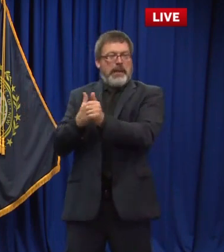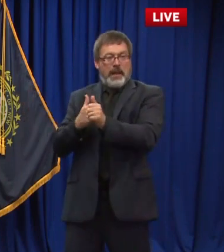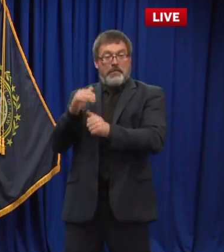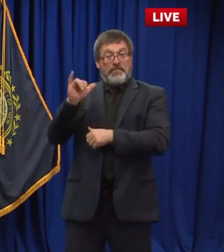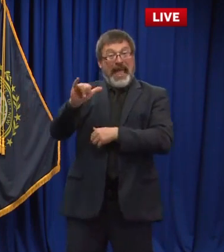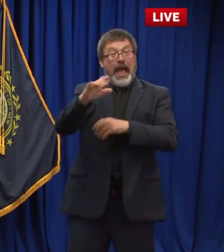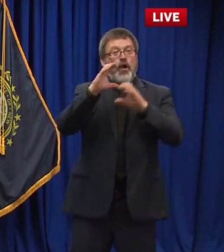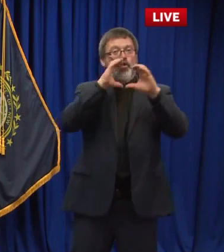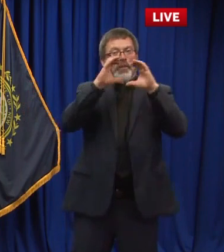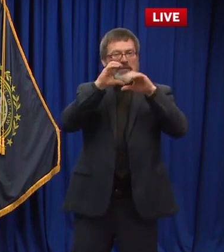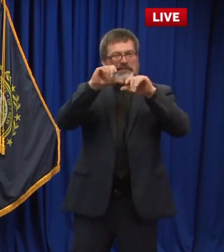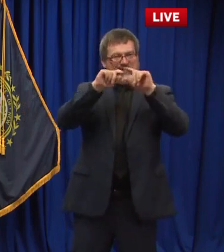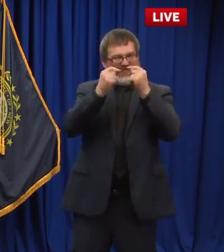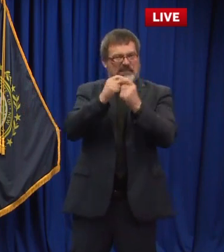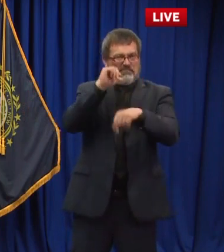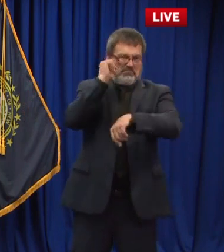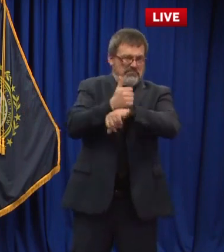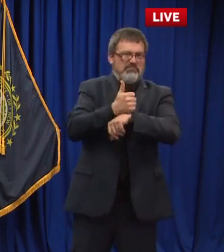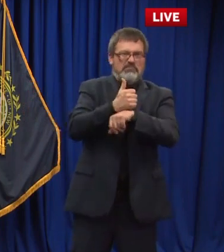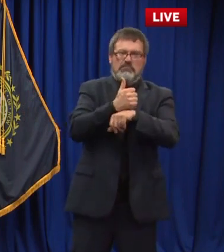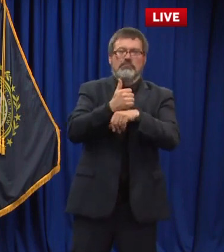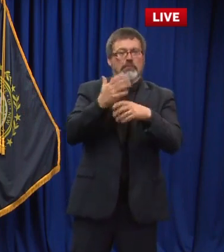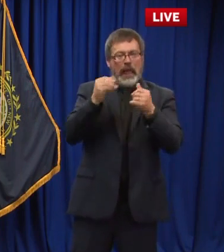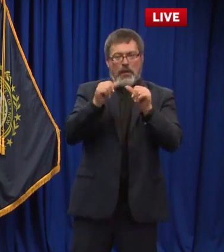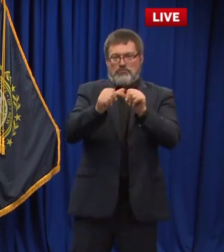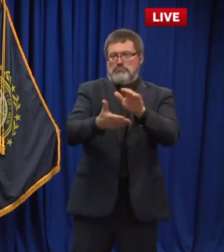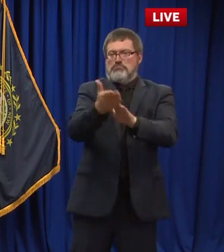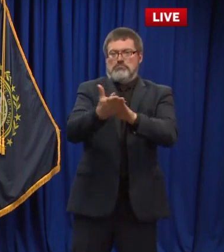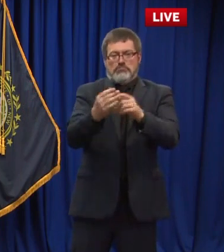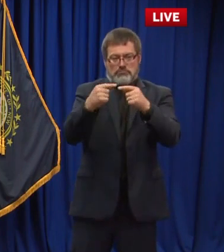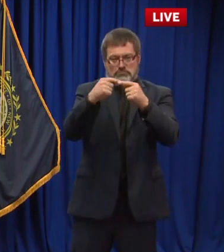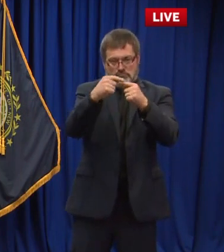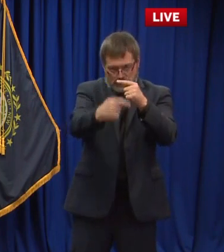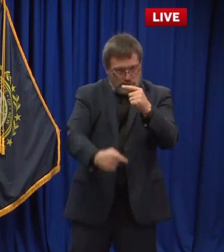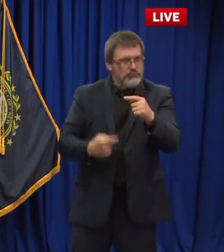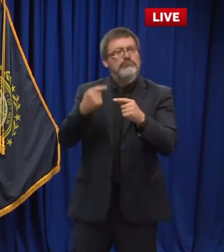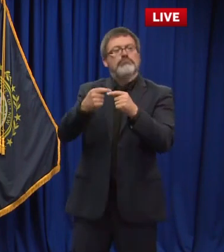AT THE BEGINNING OF THE SCHOOL YEAR BUT ALL THE WAY THROUGH.